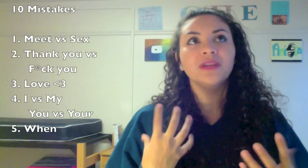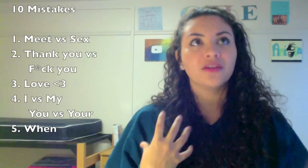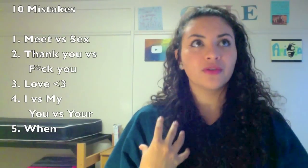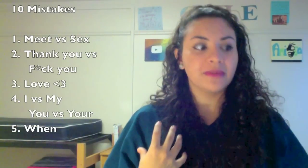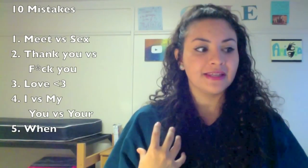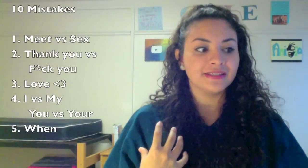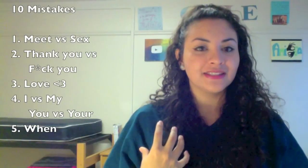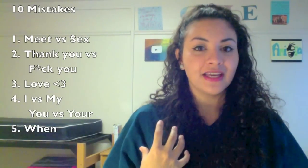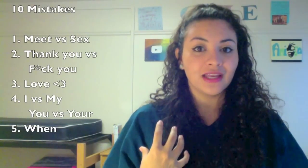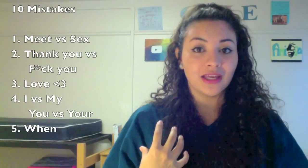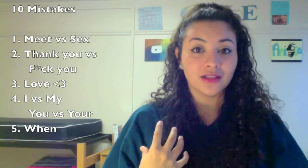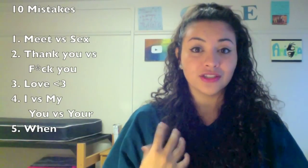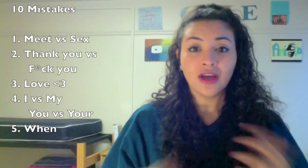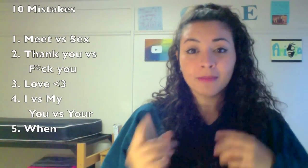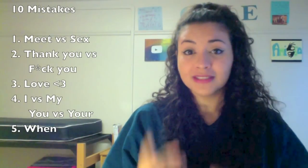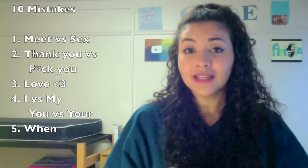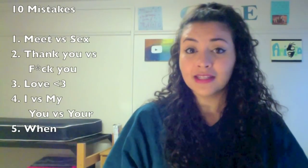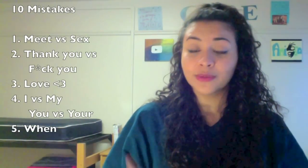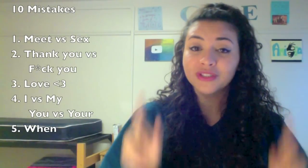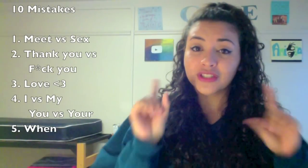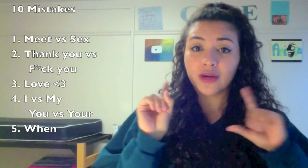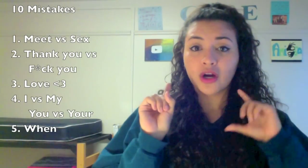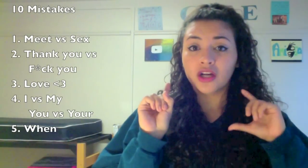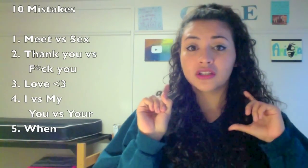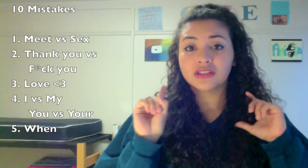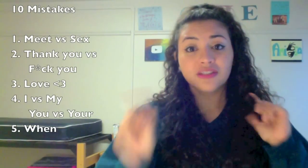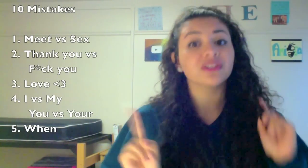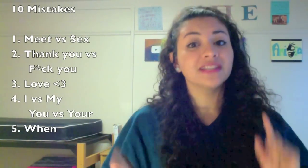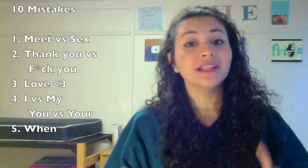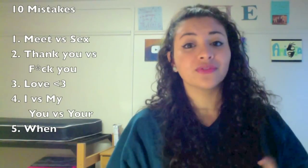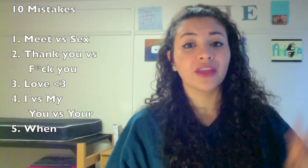so many different meanings in English, but in sign language there are different signs